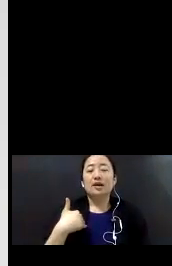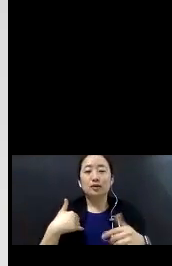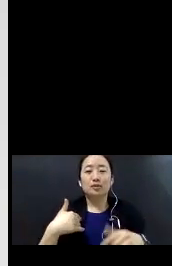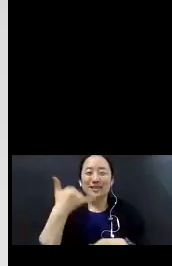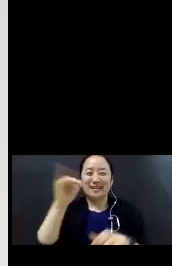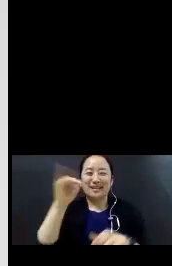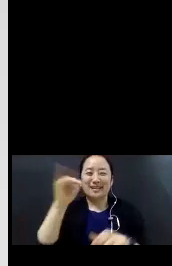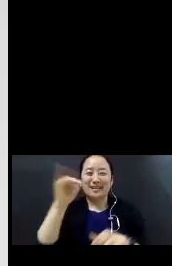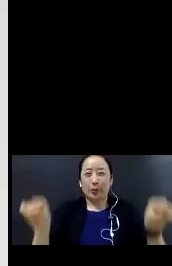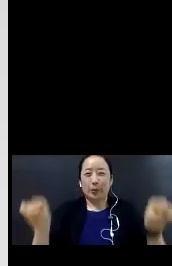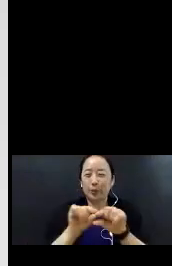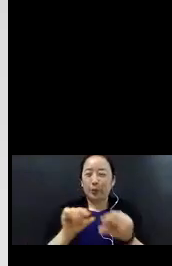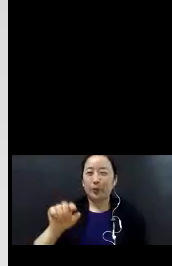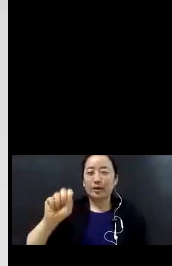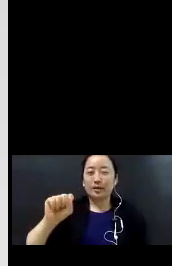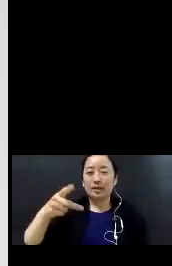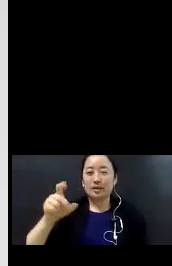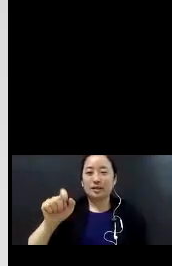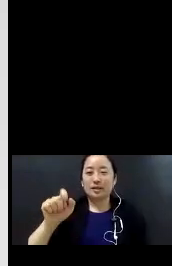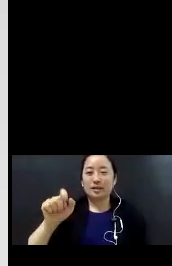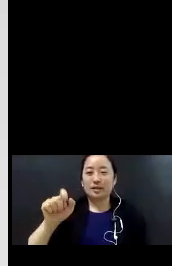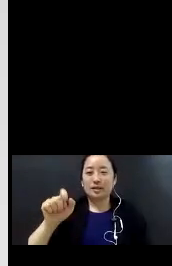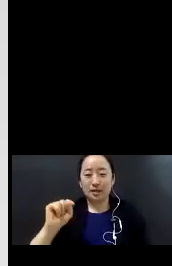CAPTIONS IS ACCESSED BY CLICKING THE "MORE" AT THE